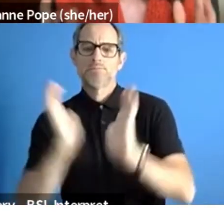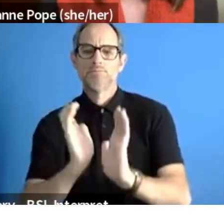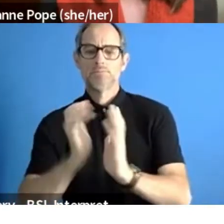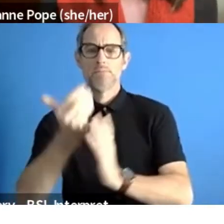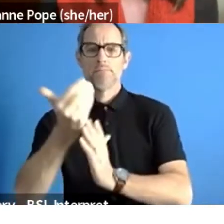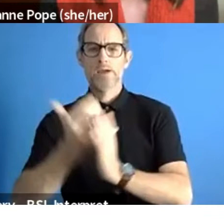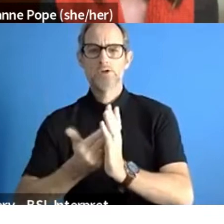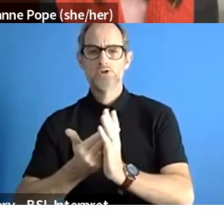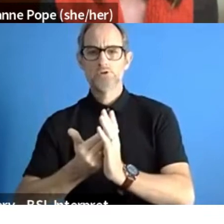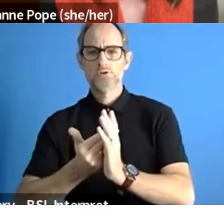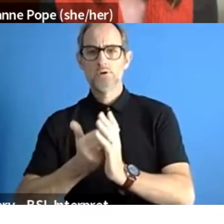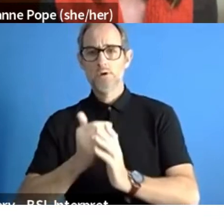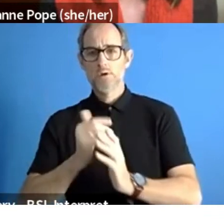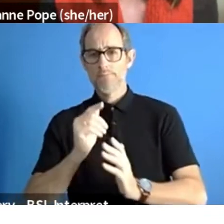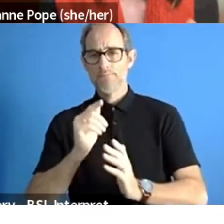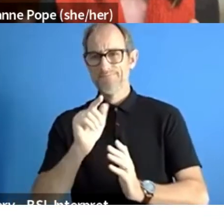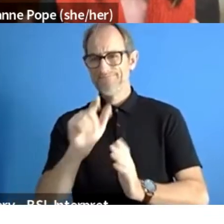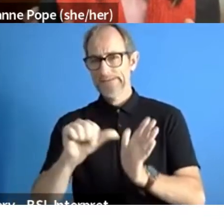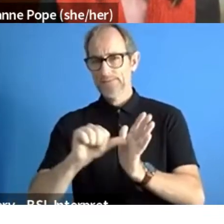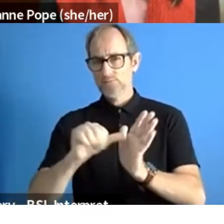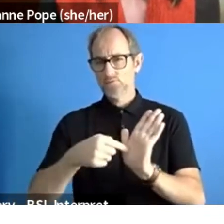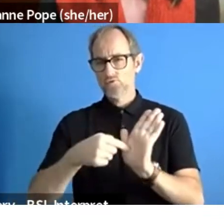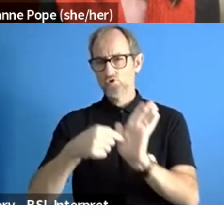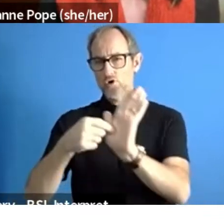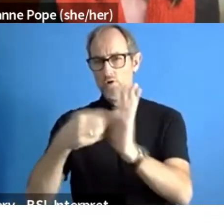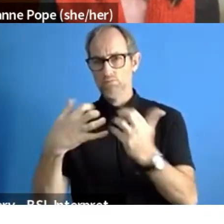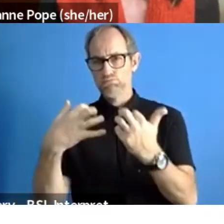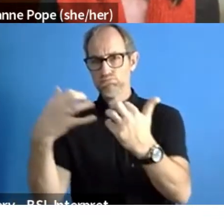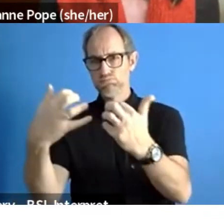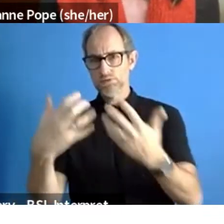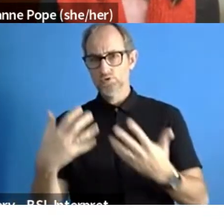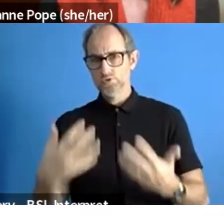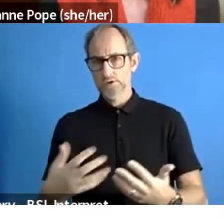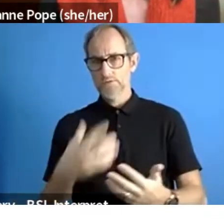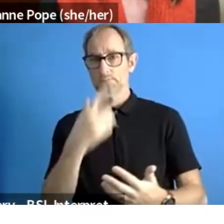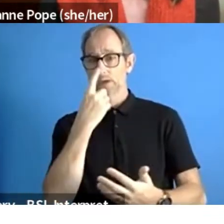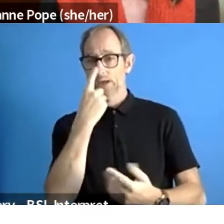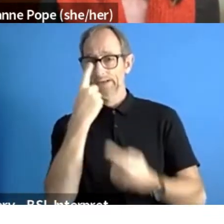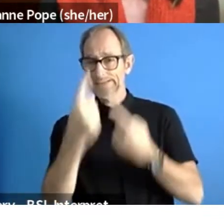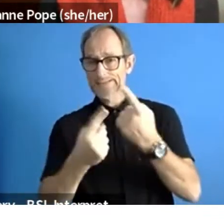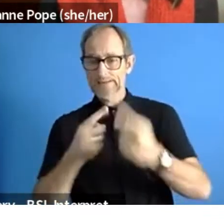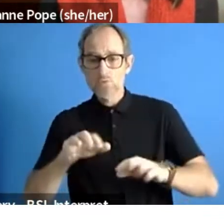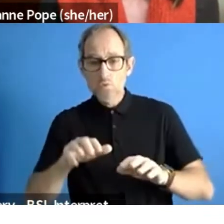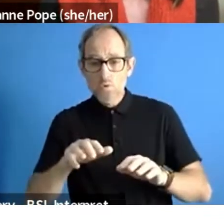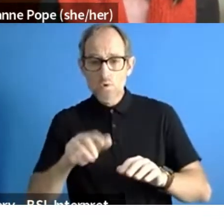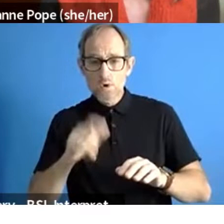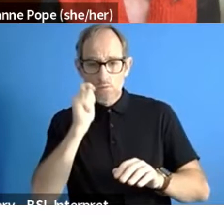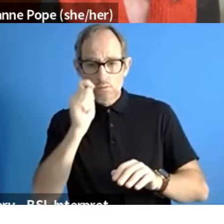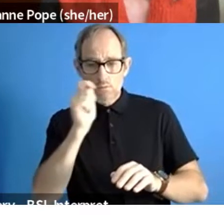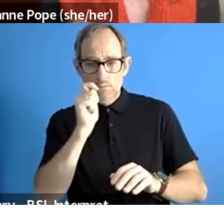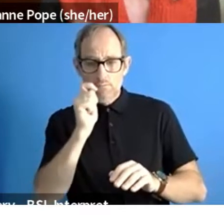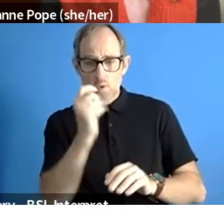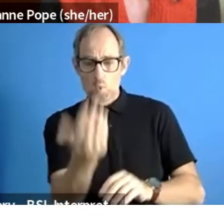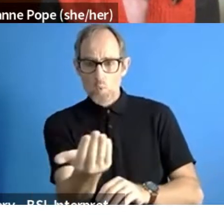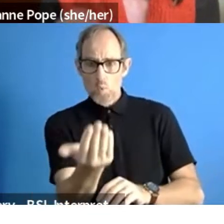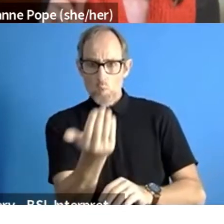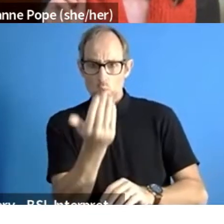can't show it on this slide deck but users can zoom in up to 500% and the